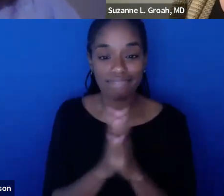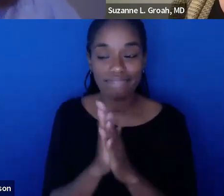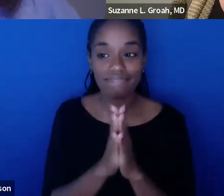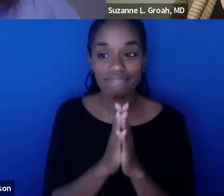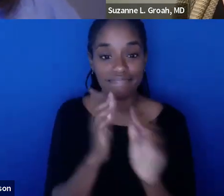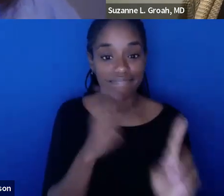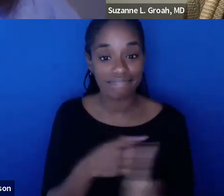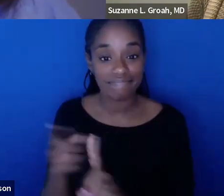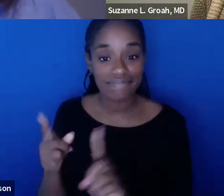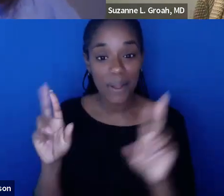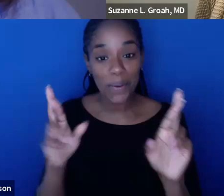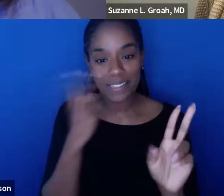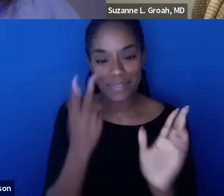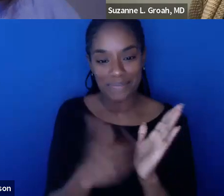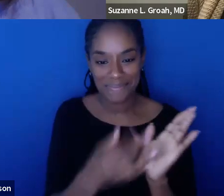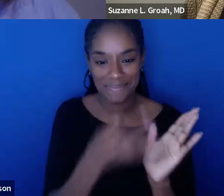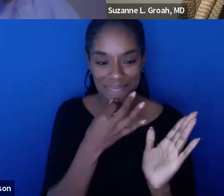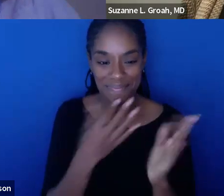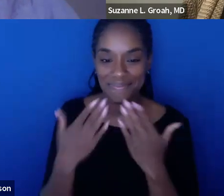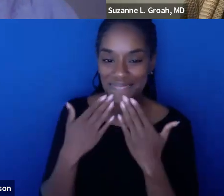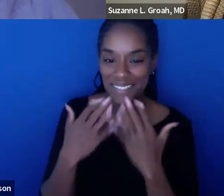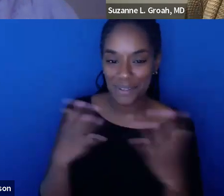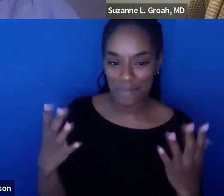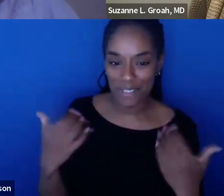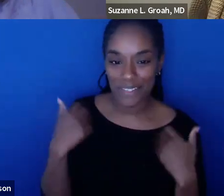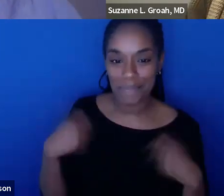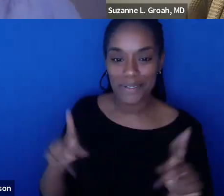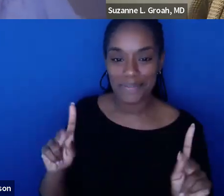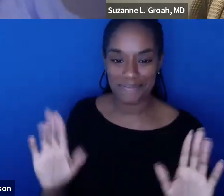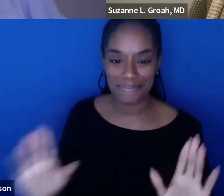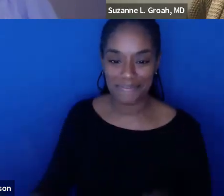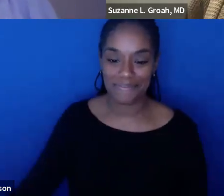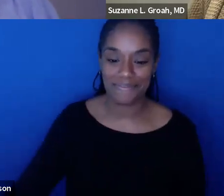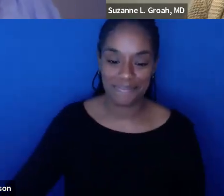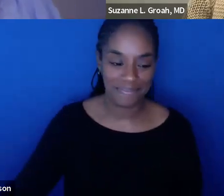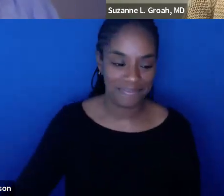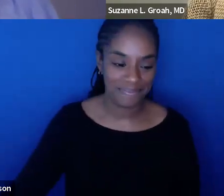I hope to see you soon. Thanks so much for letting me have the opportunity. Good luck. Thank you.